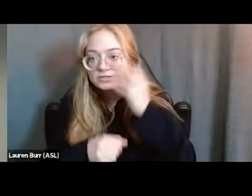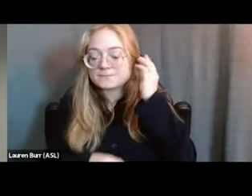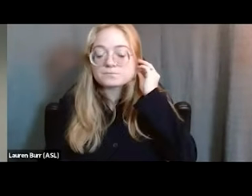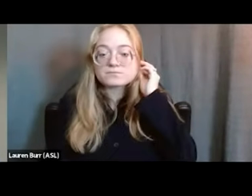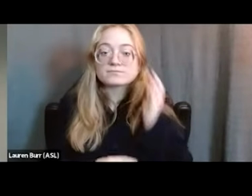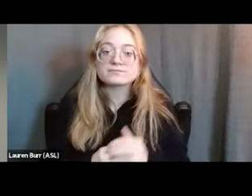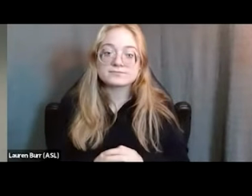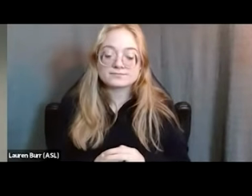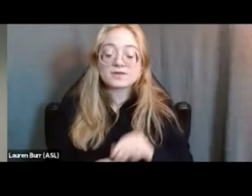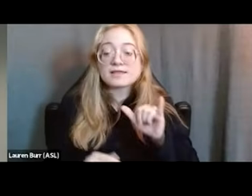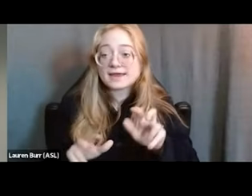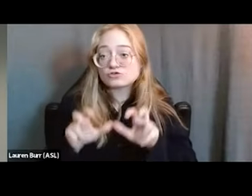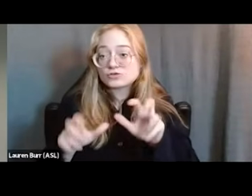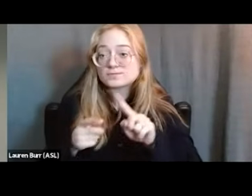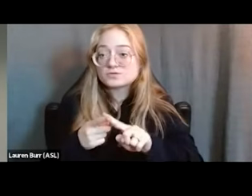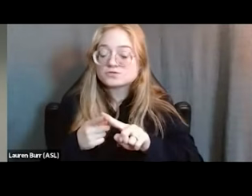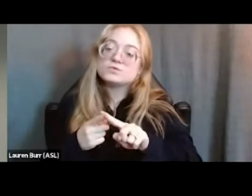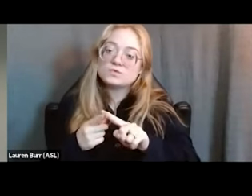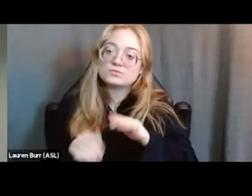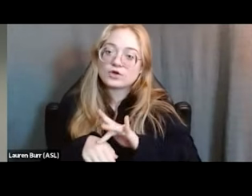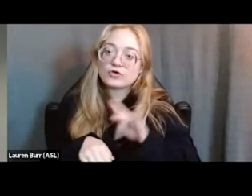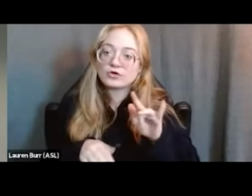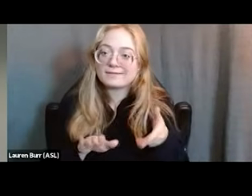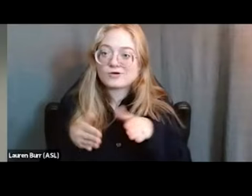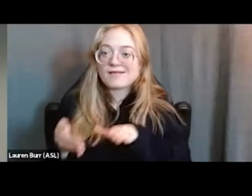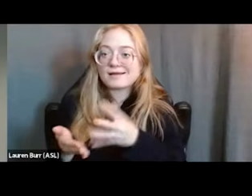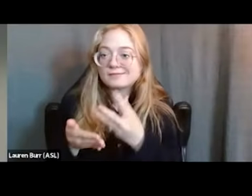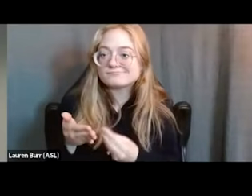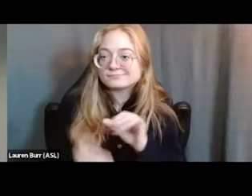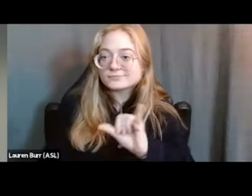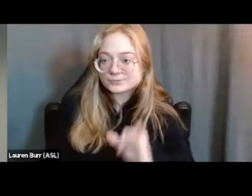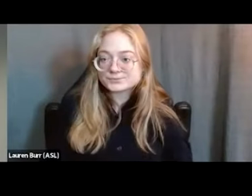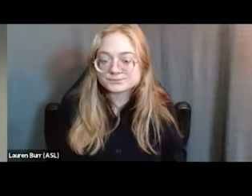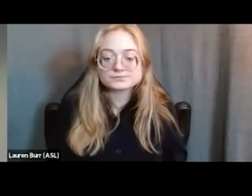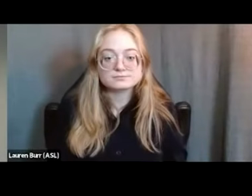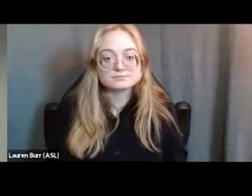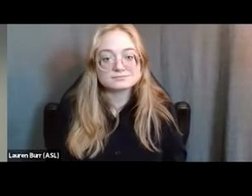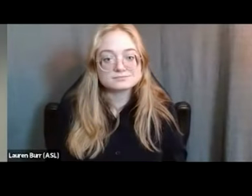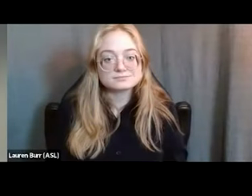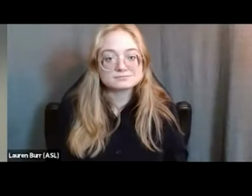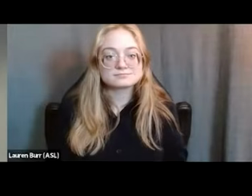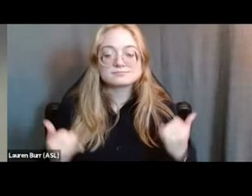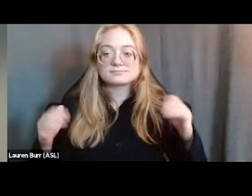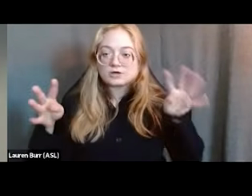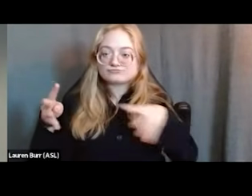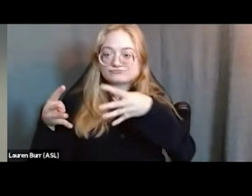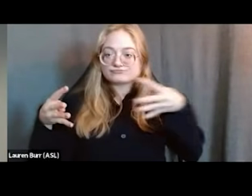this also contributes to early mortality across this population. So just a snapshot of accessing health services.